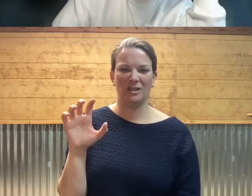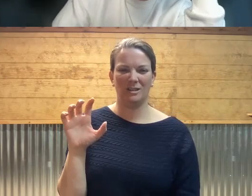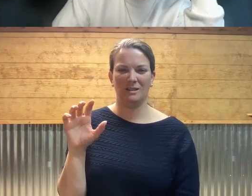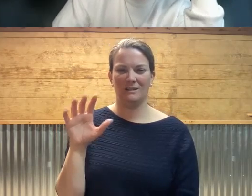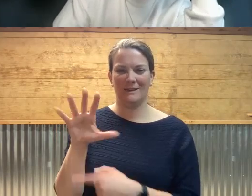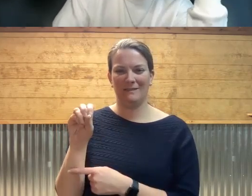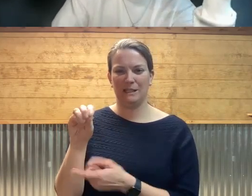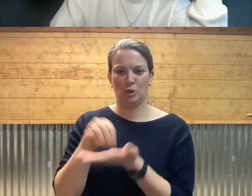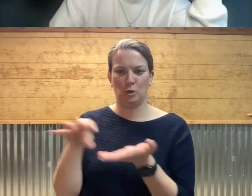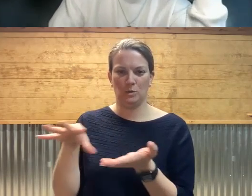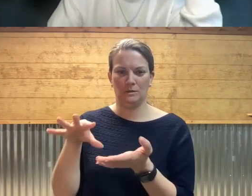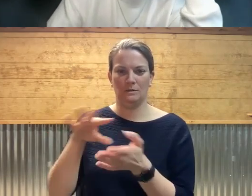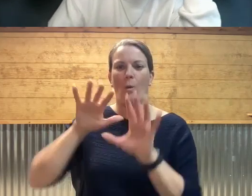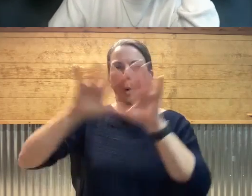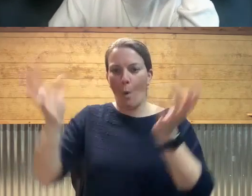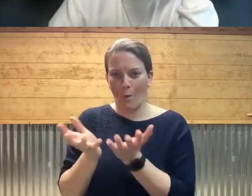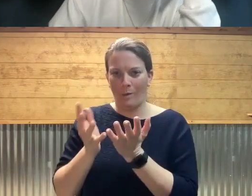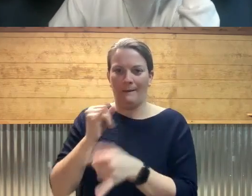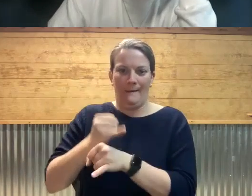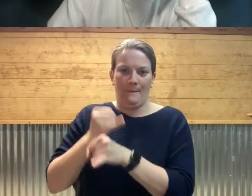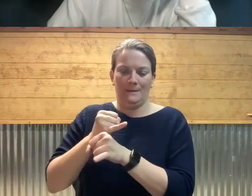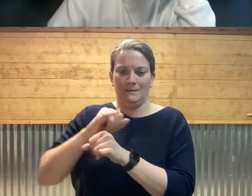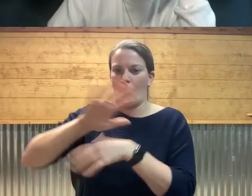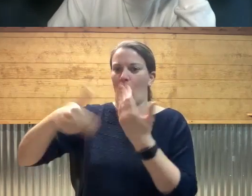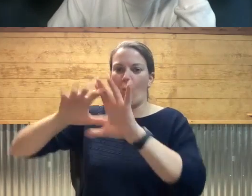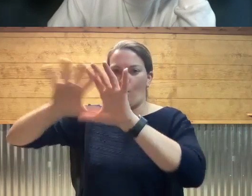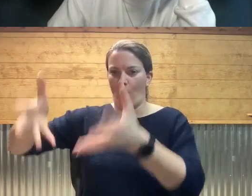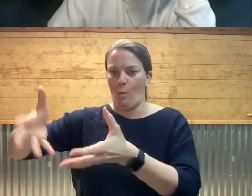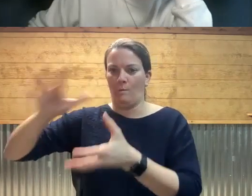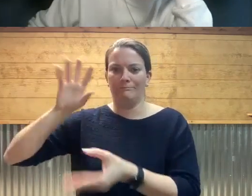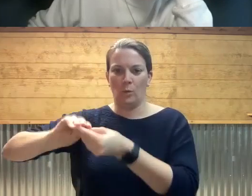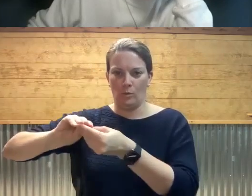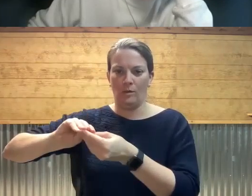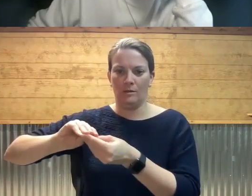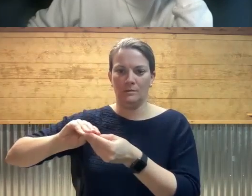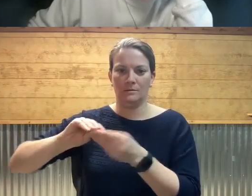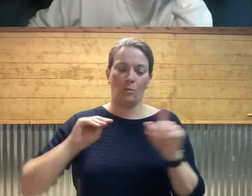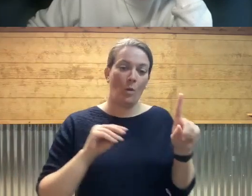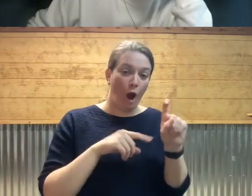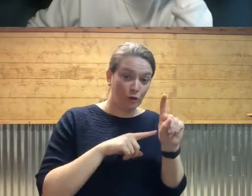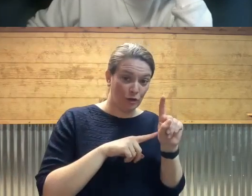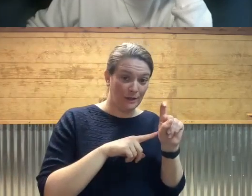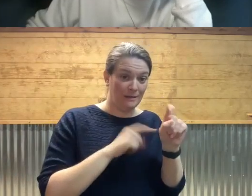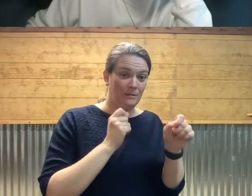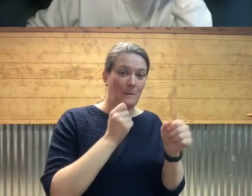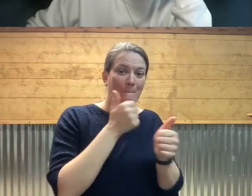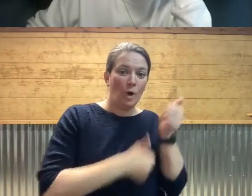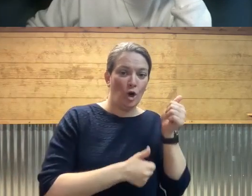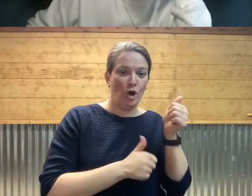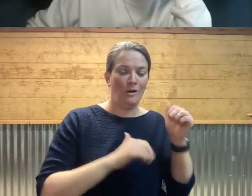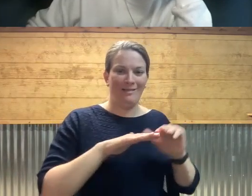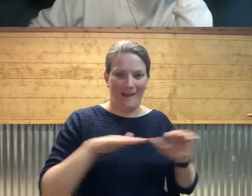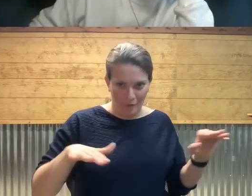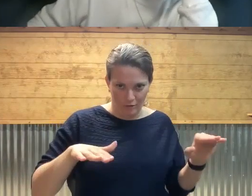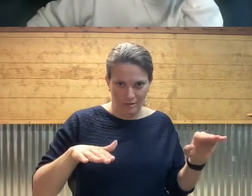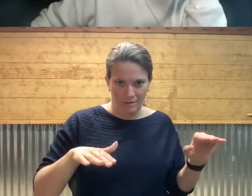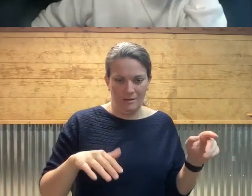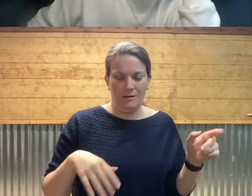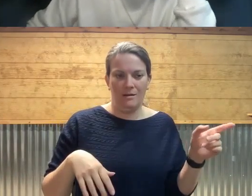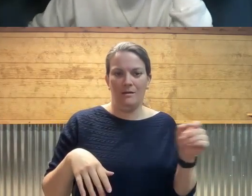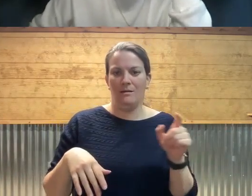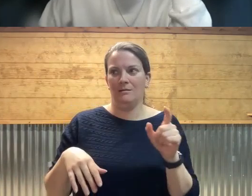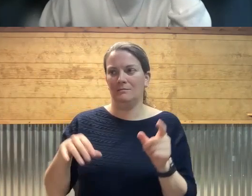Canvas whole whole cameras. Okay, it's got it So about a 100 or so per year, and less than 5 or so for all for you.